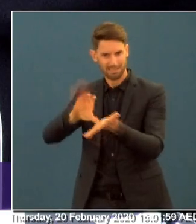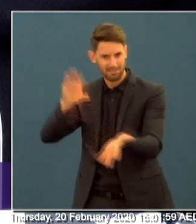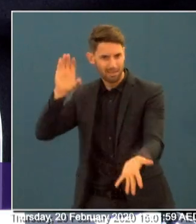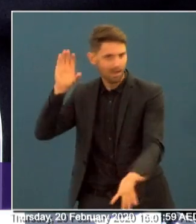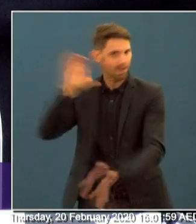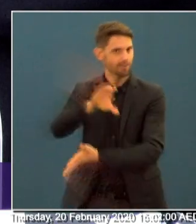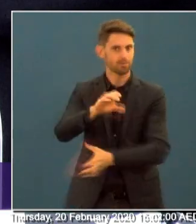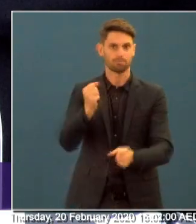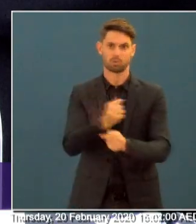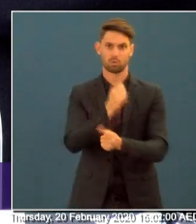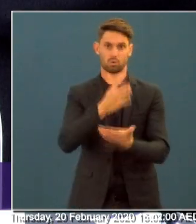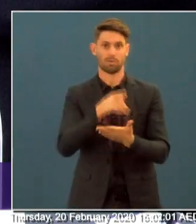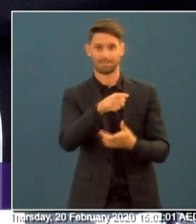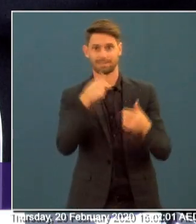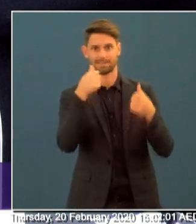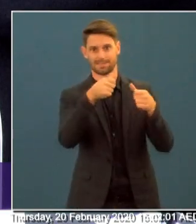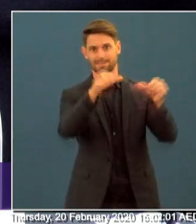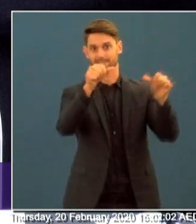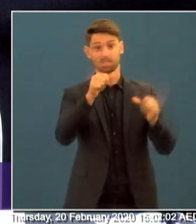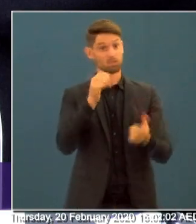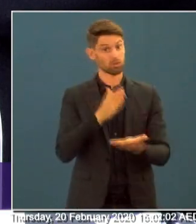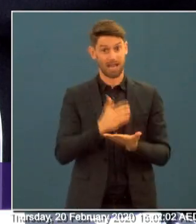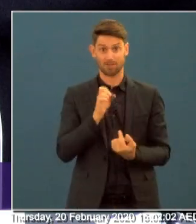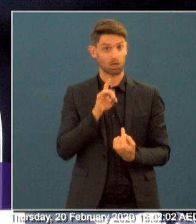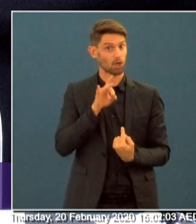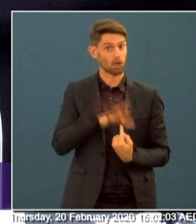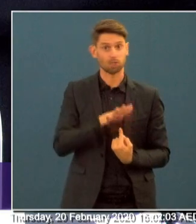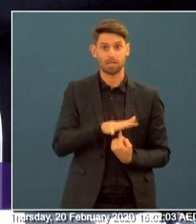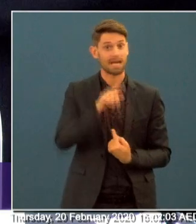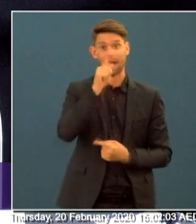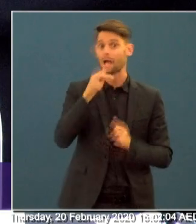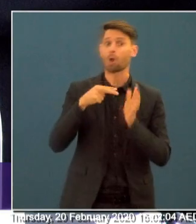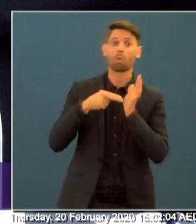And as we've heard, there's a relative urgency for that change to occur in the health sector.